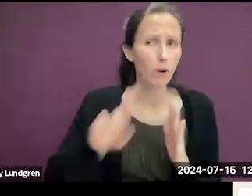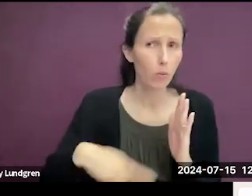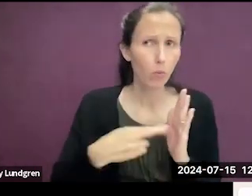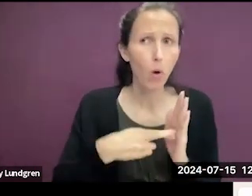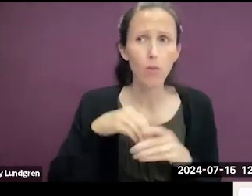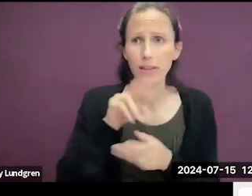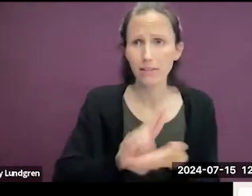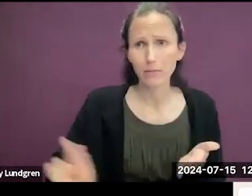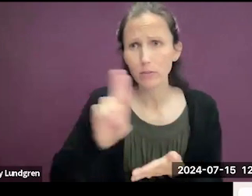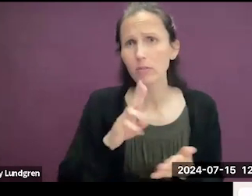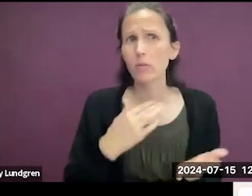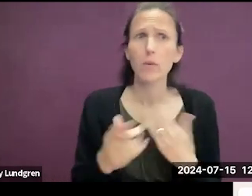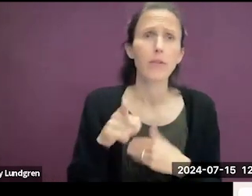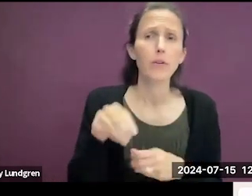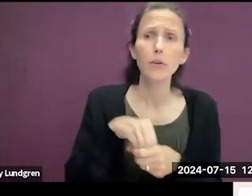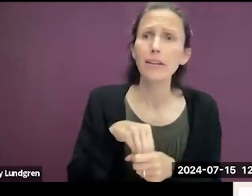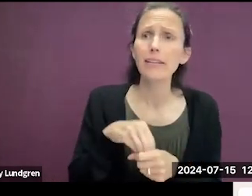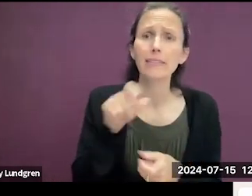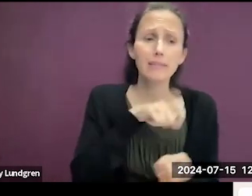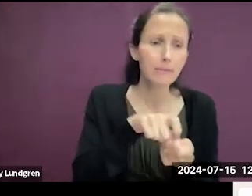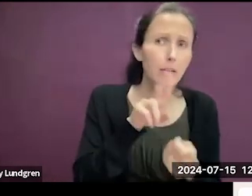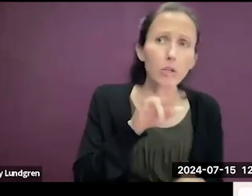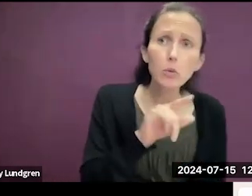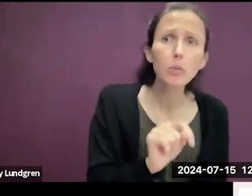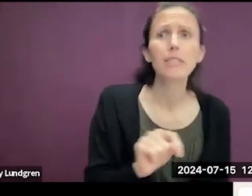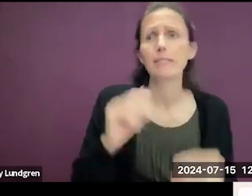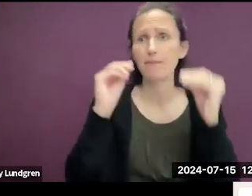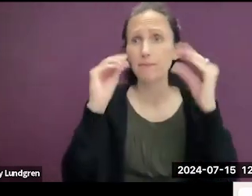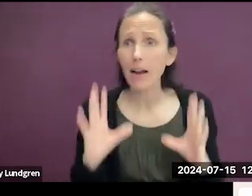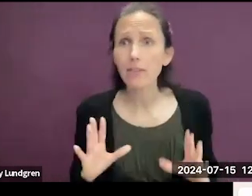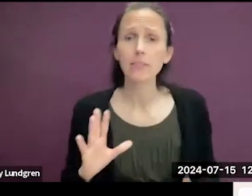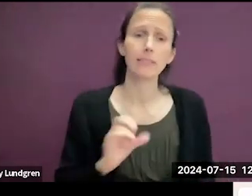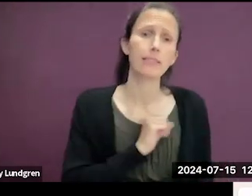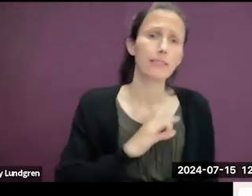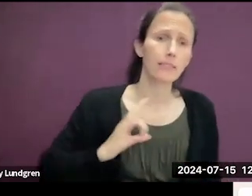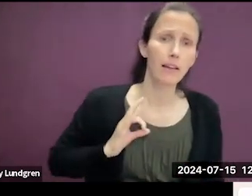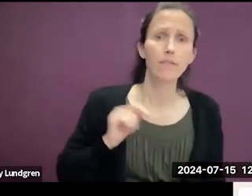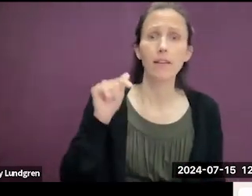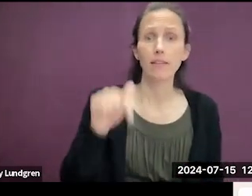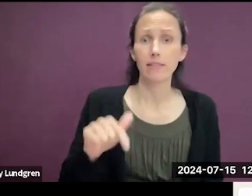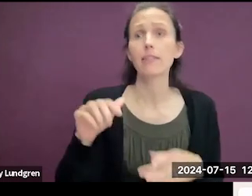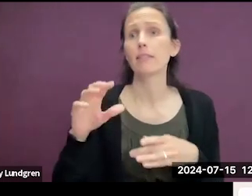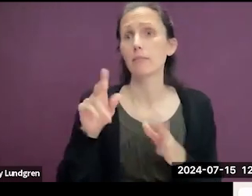whether you are in a specific unit, whether you're faculty, whether you're staff, this policy applies to all of us.